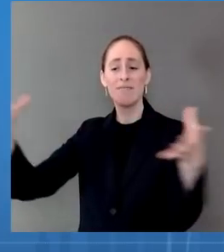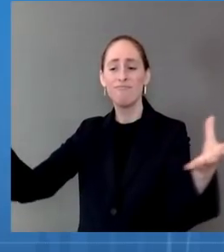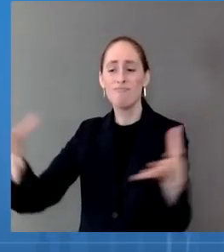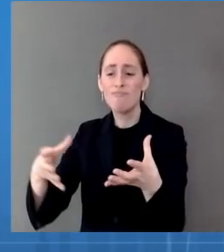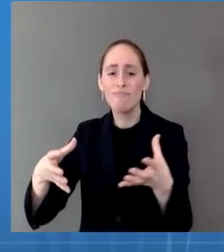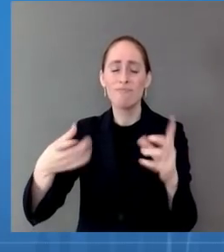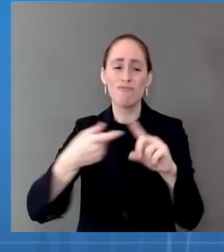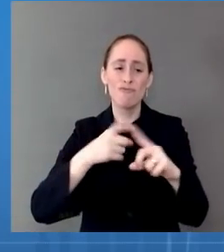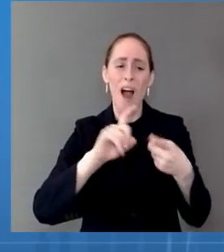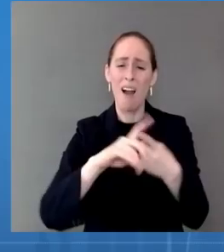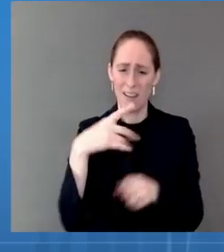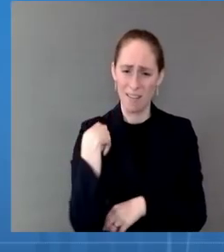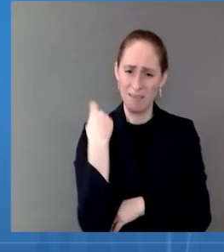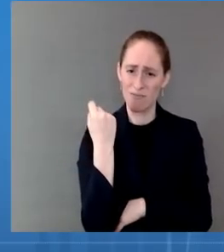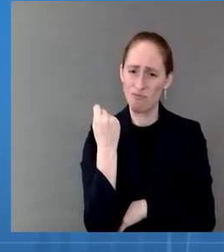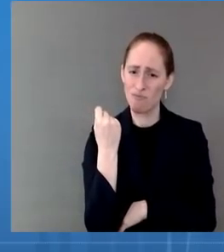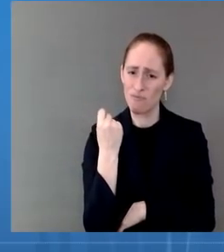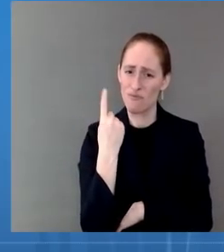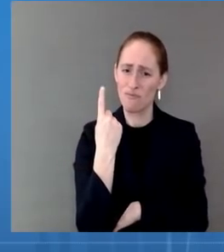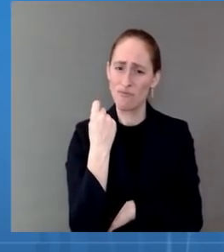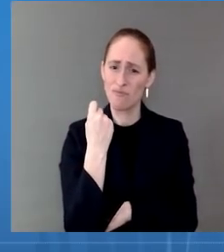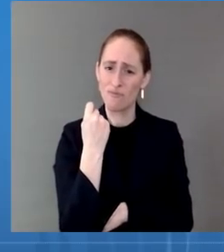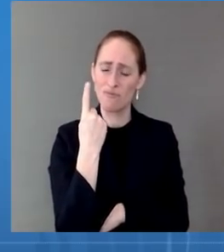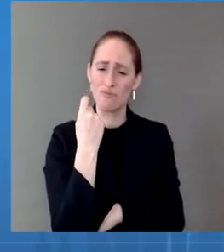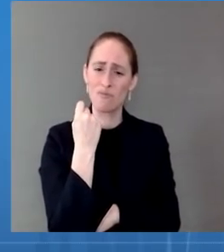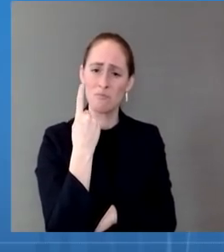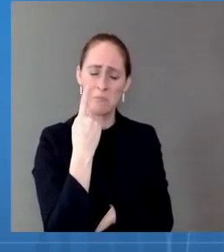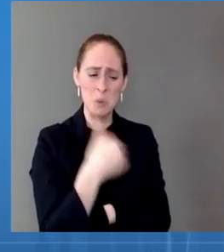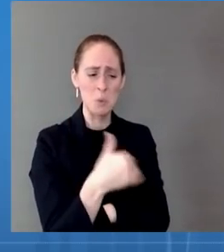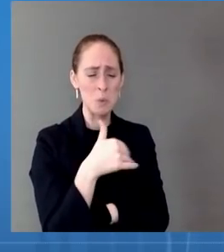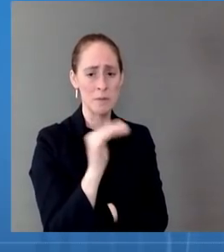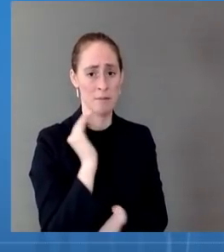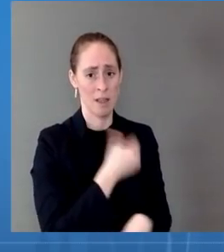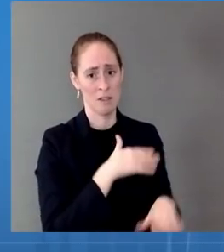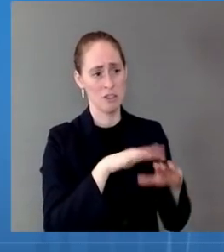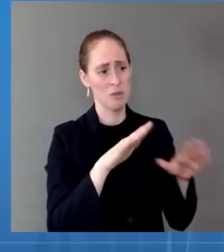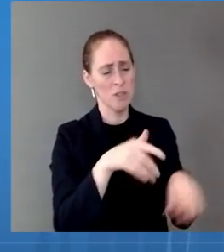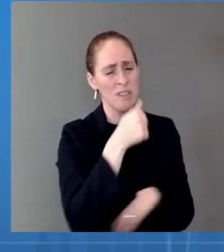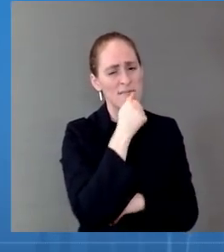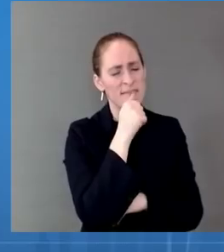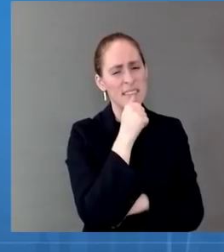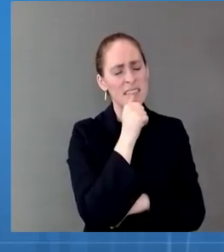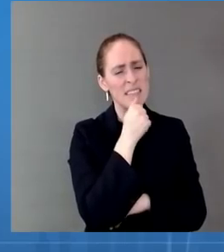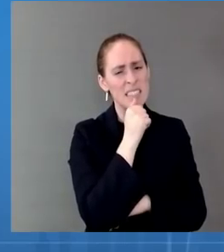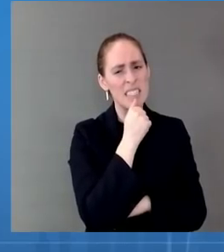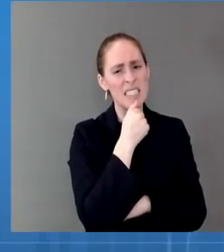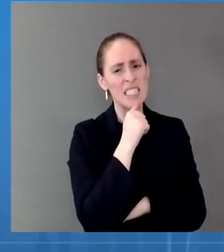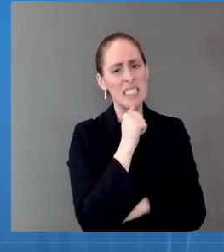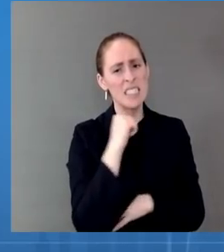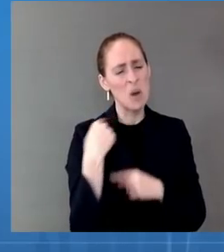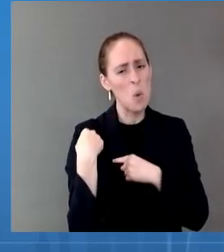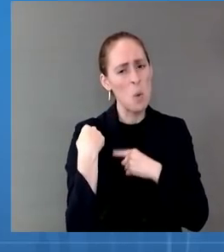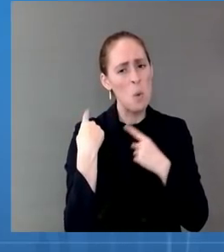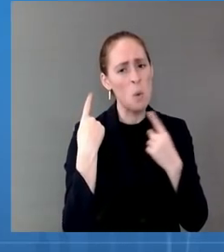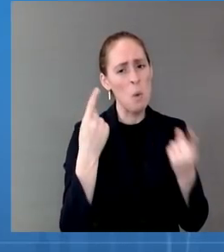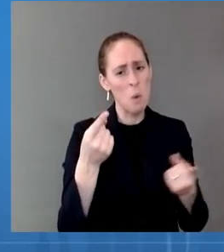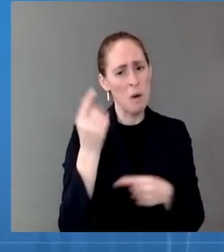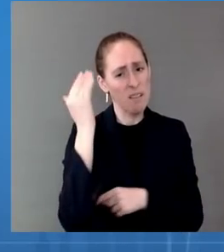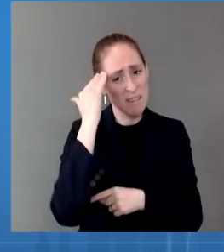for a long time even before this pandemic, and to truly make the investments that our children needs means that we've got to invest in prevention programs